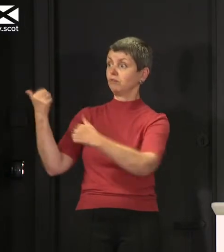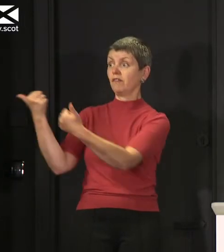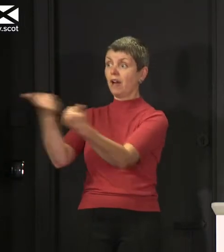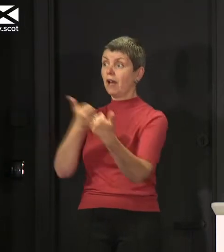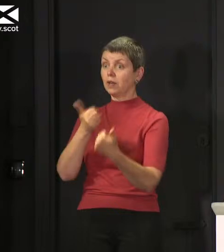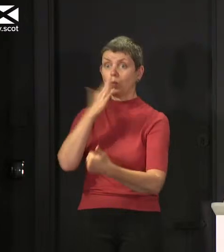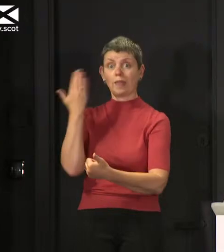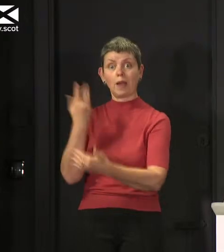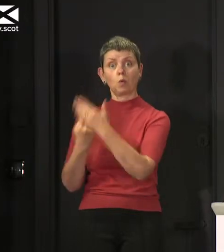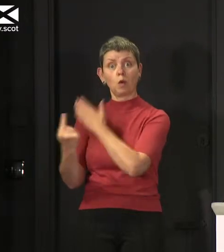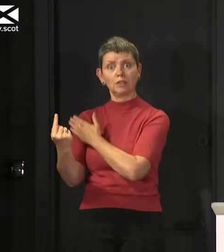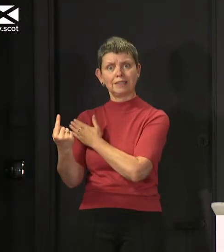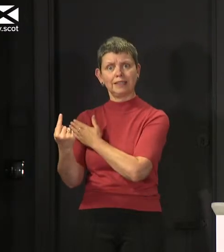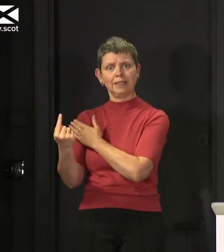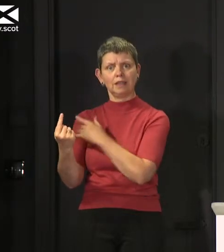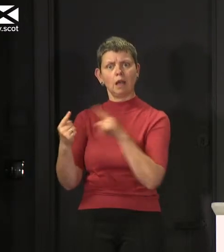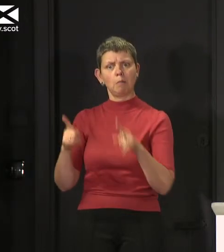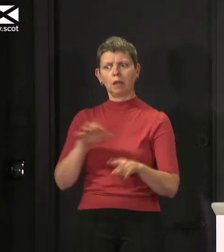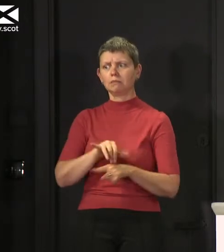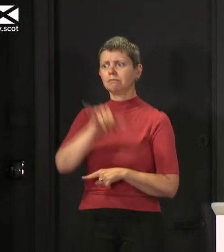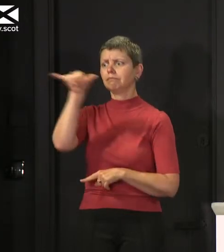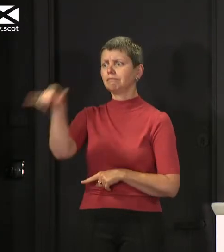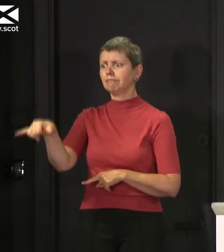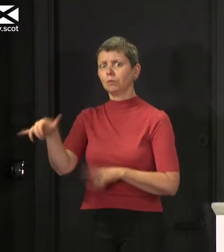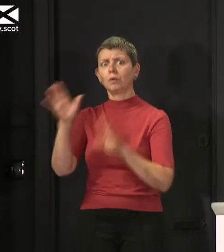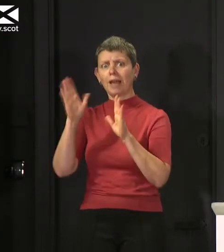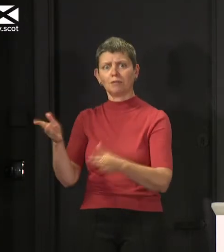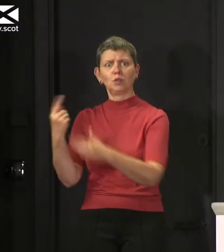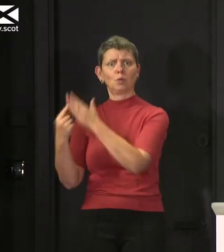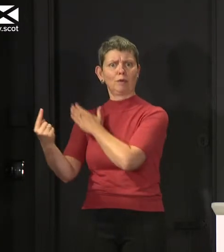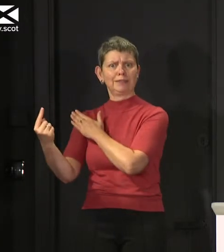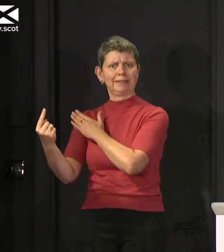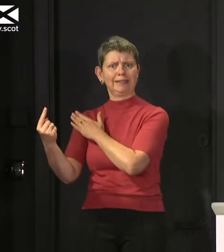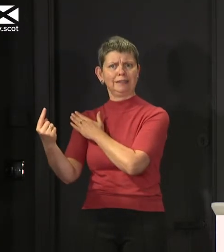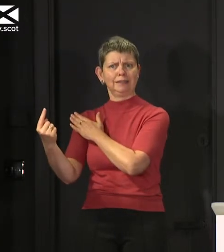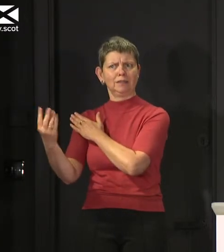quarantine, there wasn't a reciprocal element to allow people from the UK to go to those